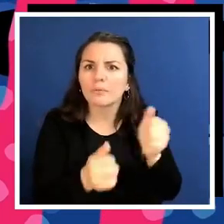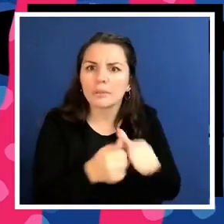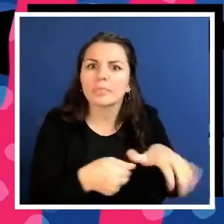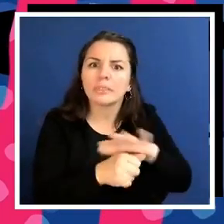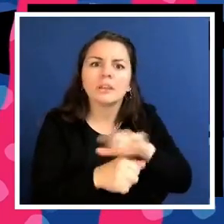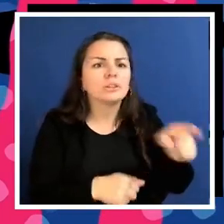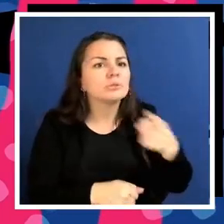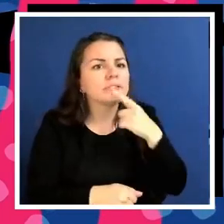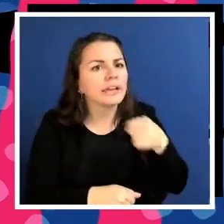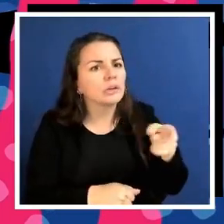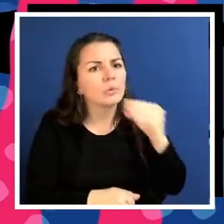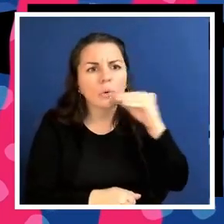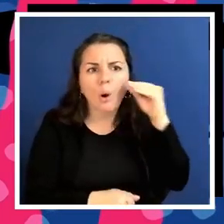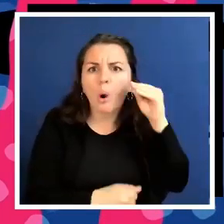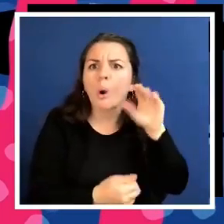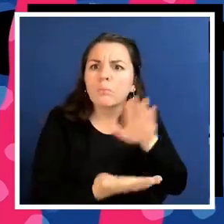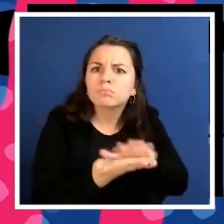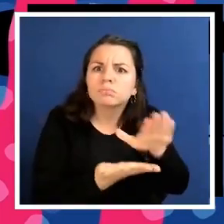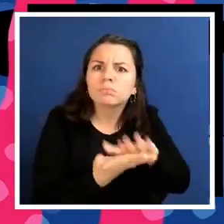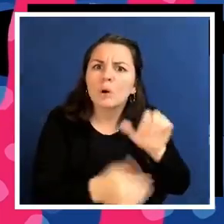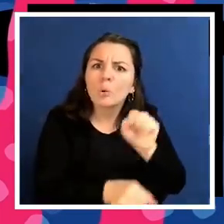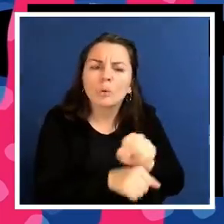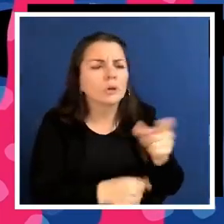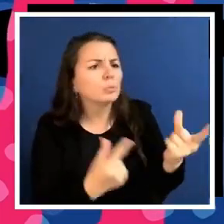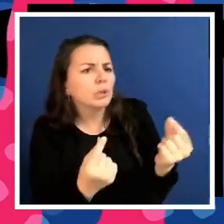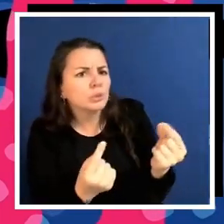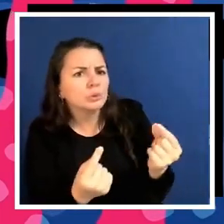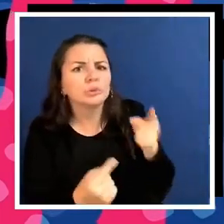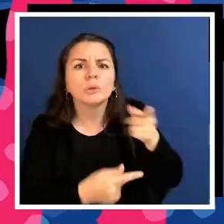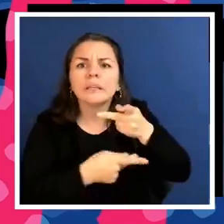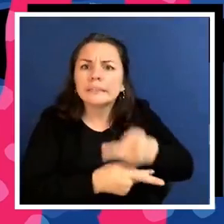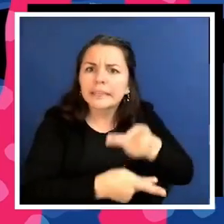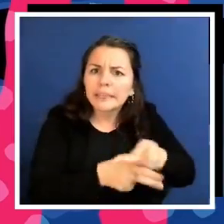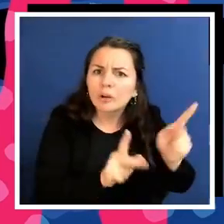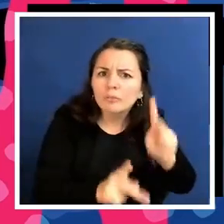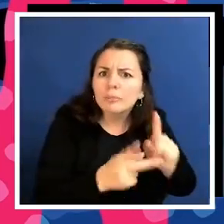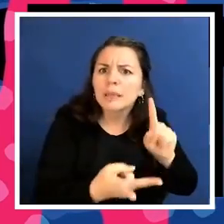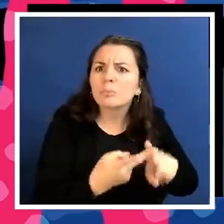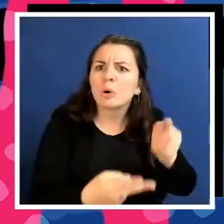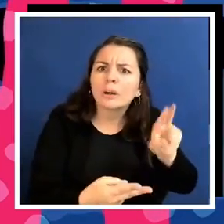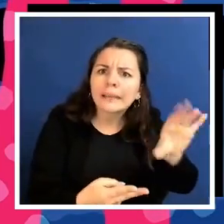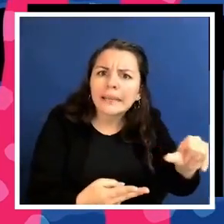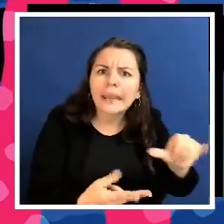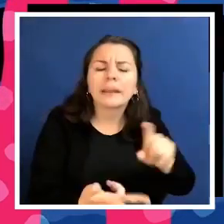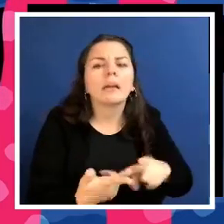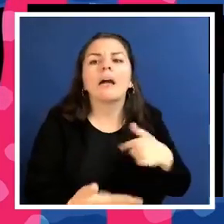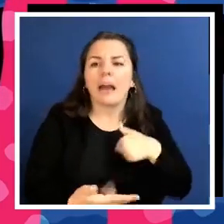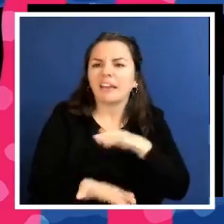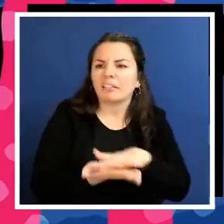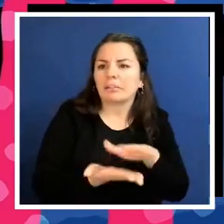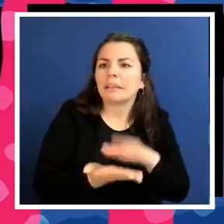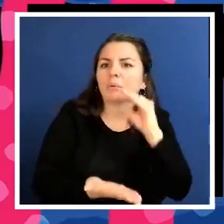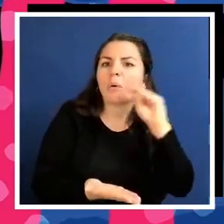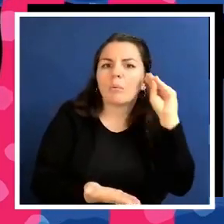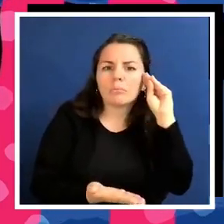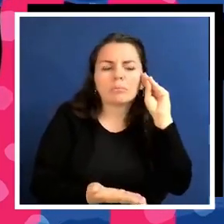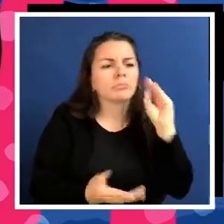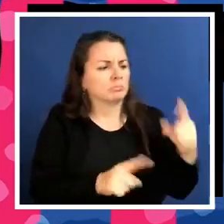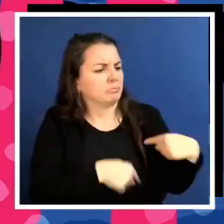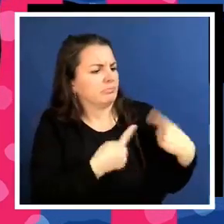WE HAVE HOUSTON IN COMMON. I NEVER HIT VERY HARD WITH THE